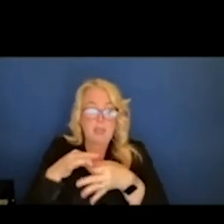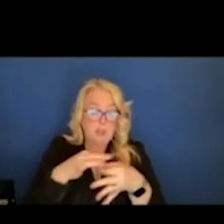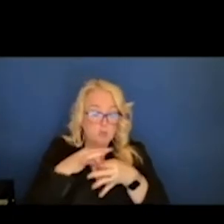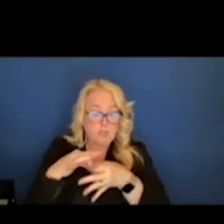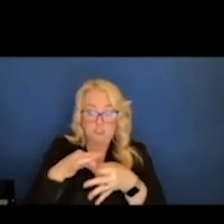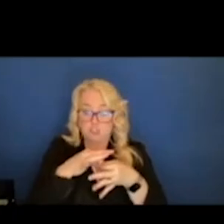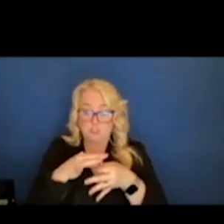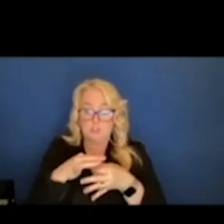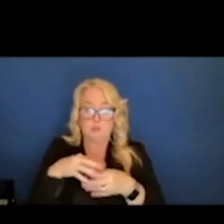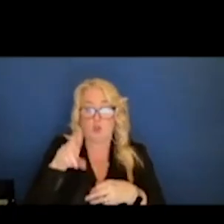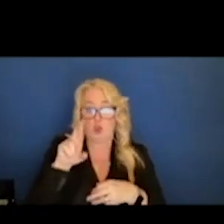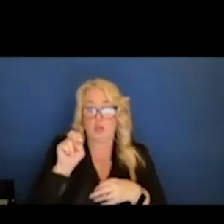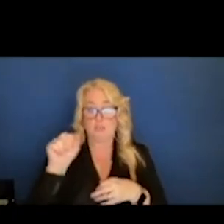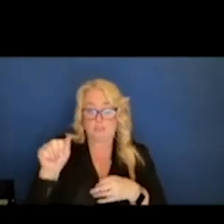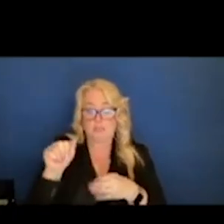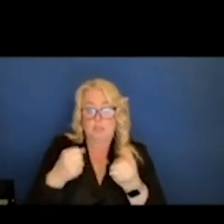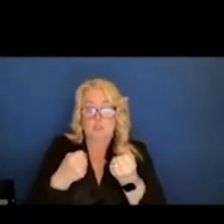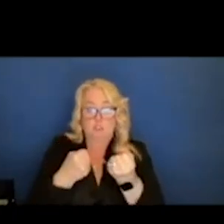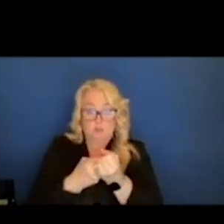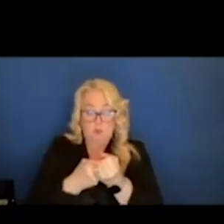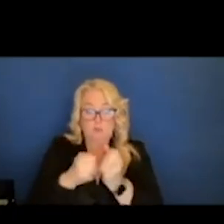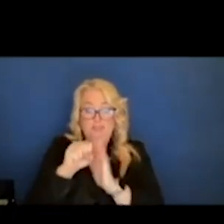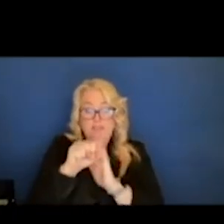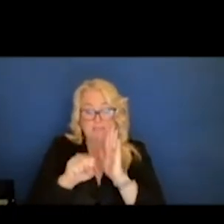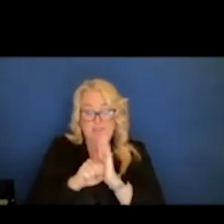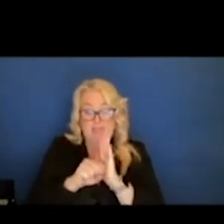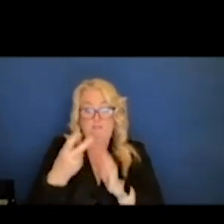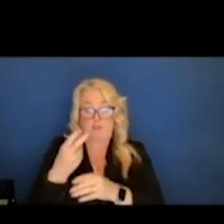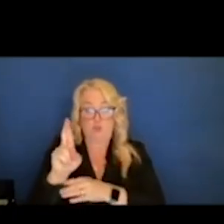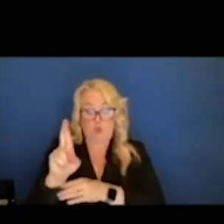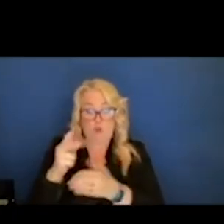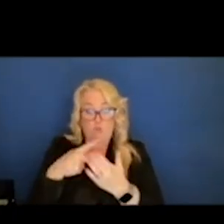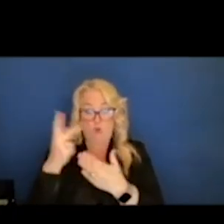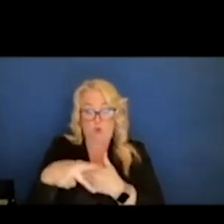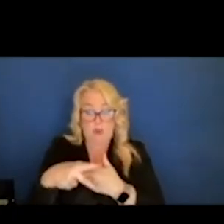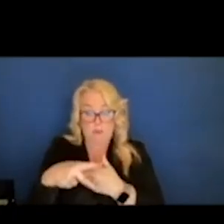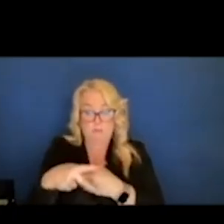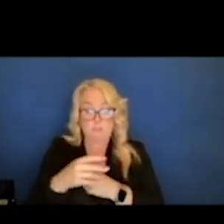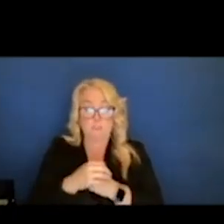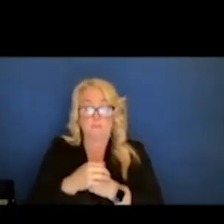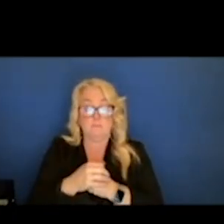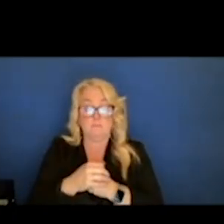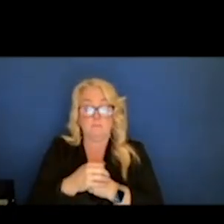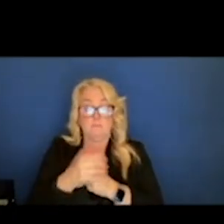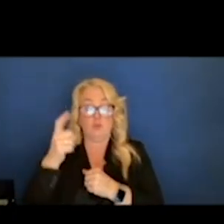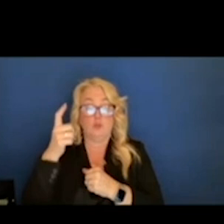RSA supports its state vocational rehabilitation program, grantees,